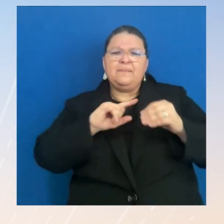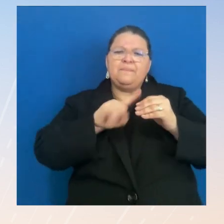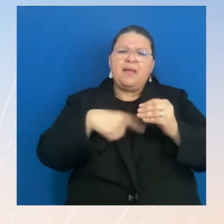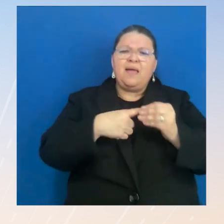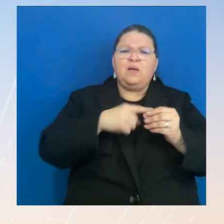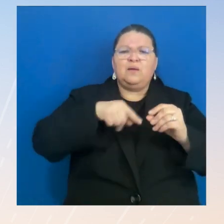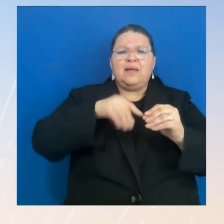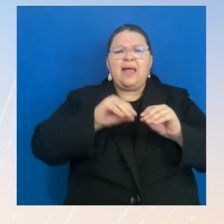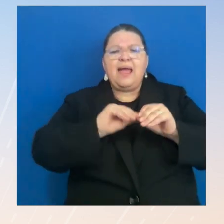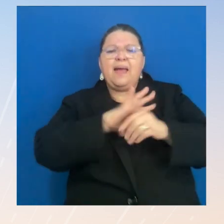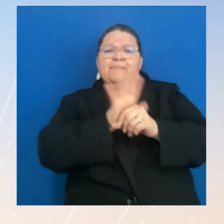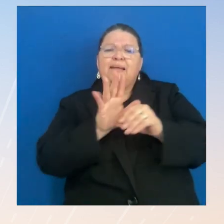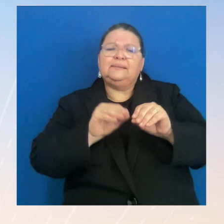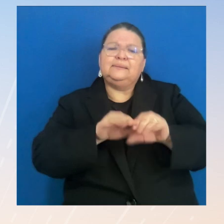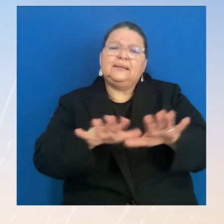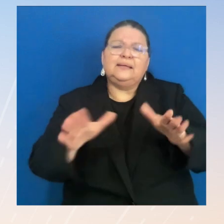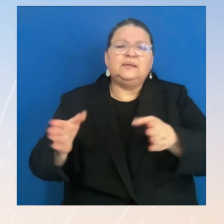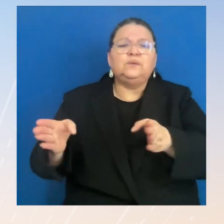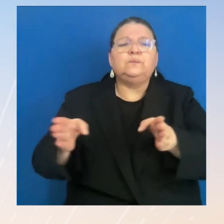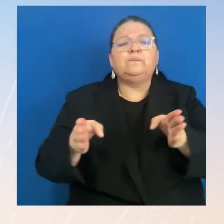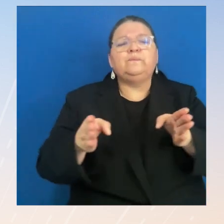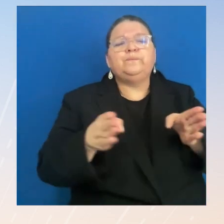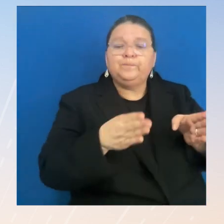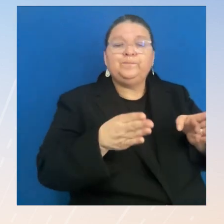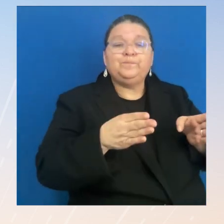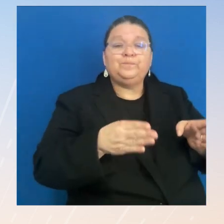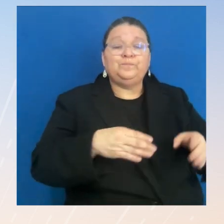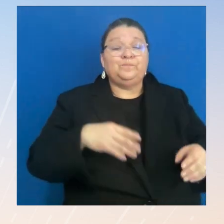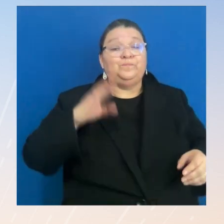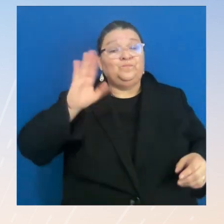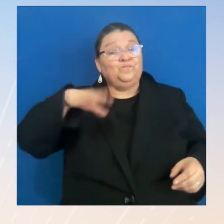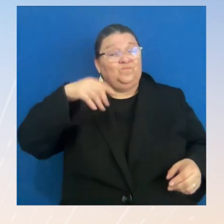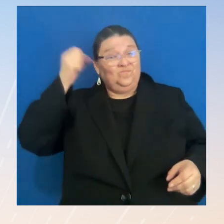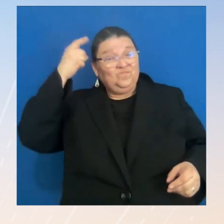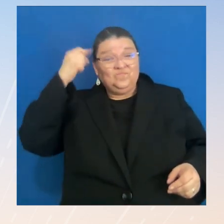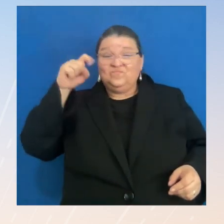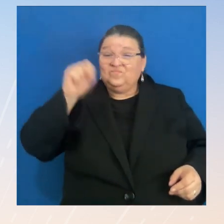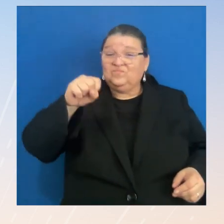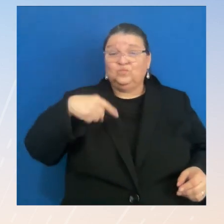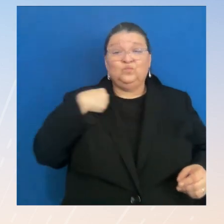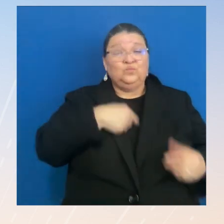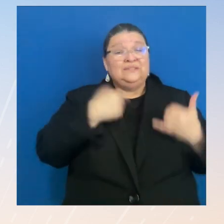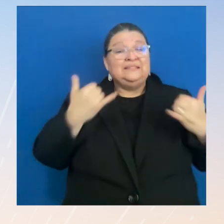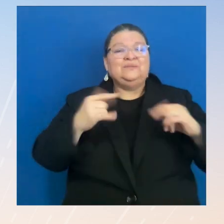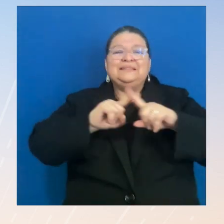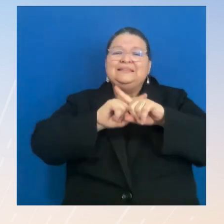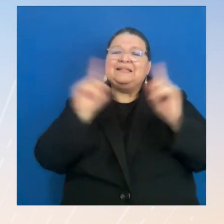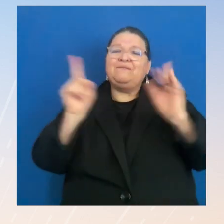that we are in a different stage and we have a range of the tools in order to fight the pandemic,